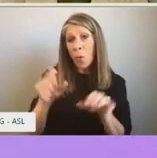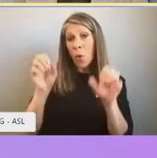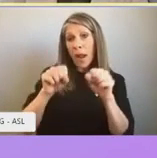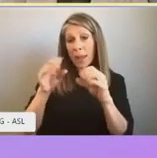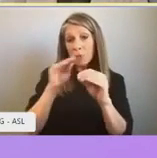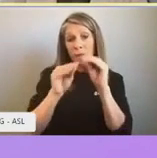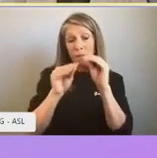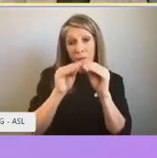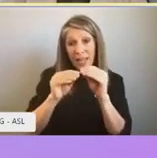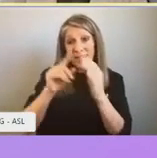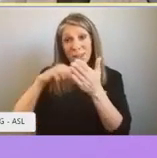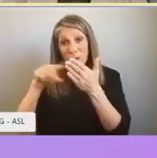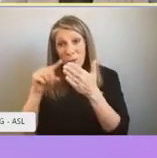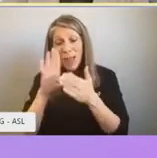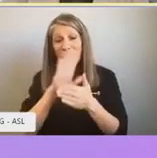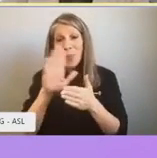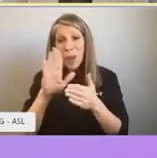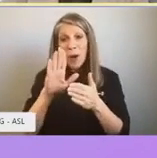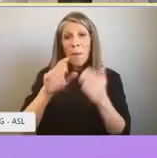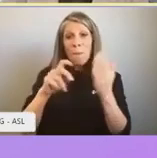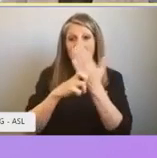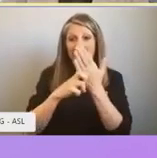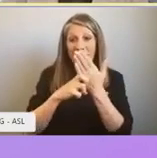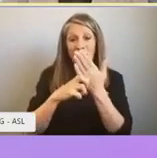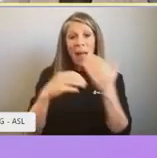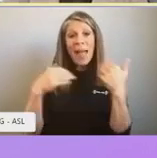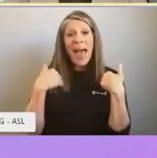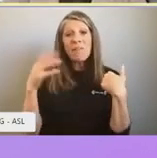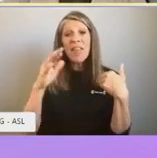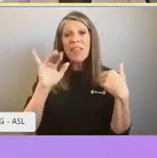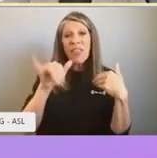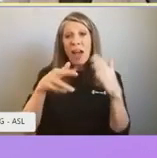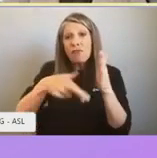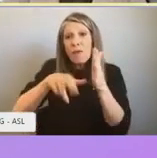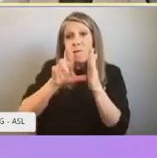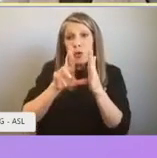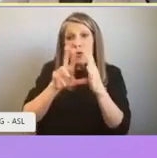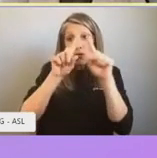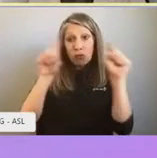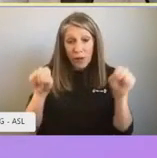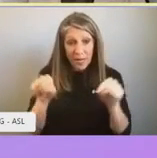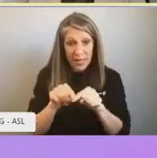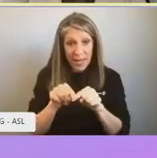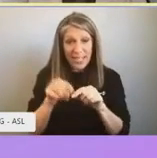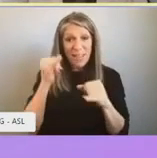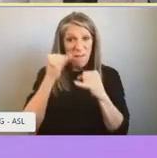back and fix it, and other issues like that. It meant that those -- that's 5% of the people that were able to